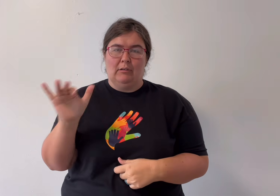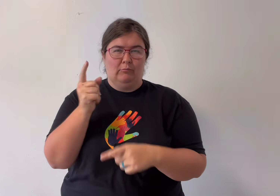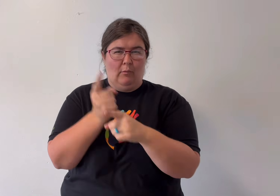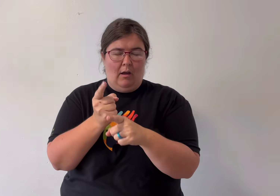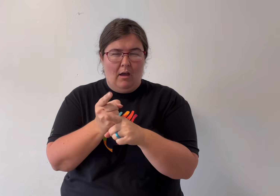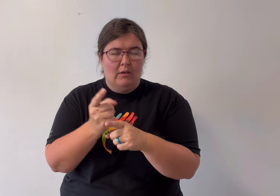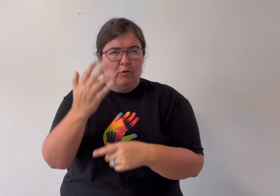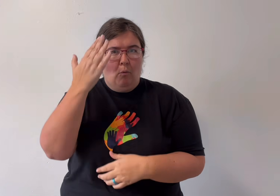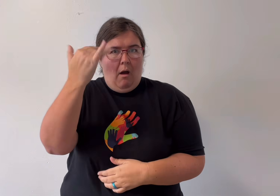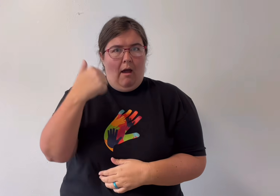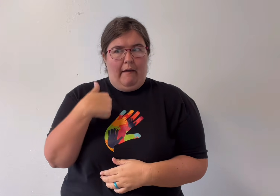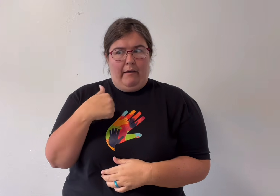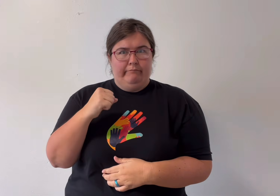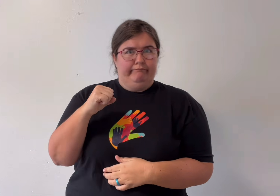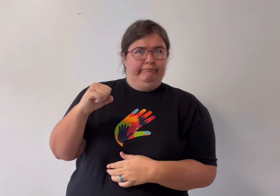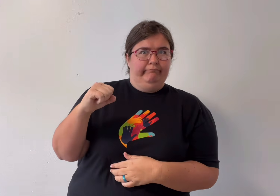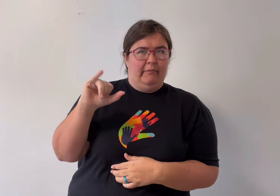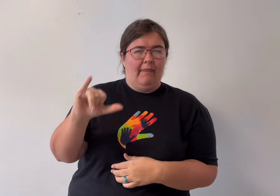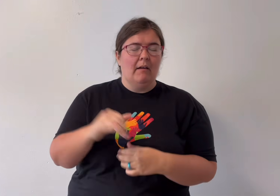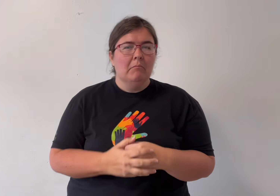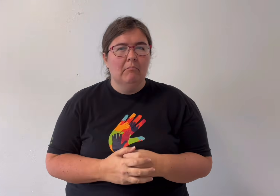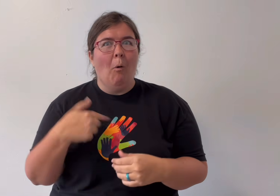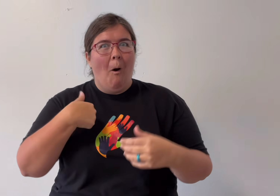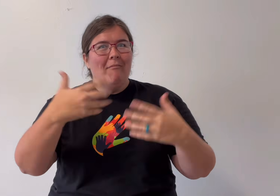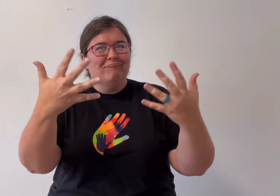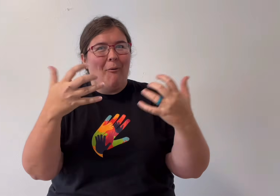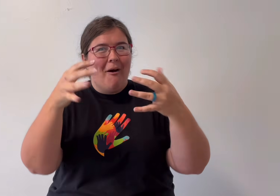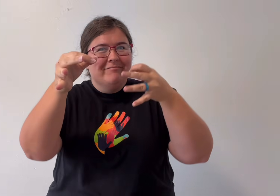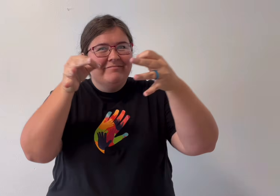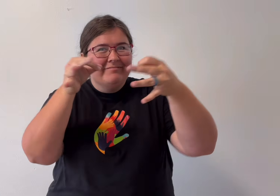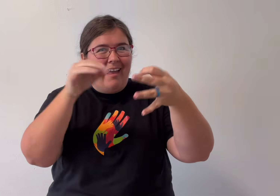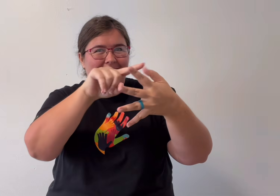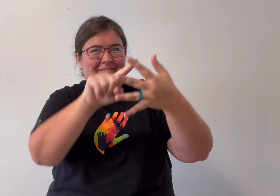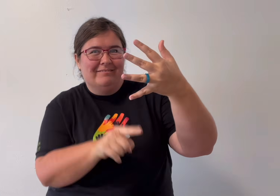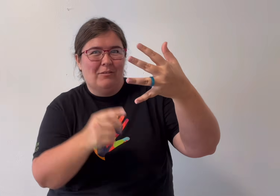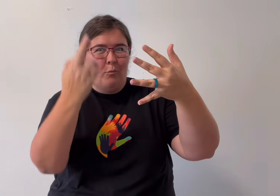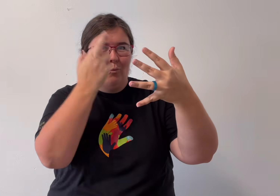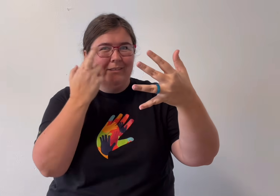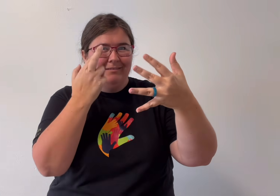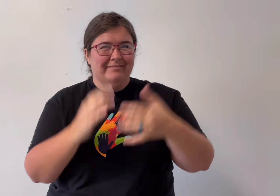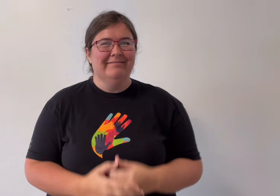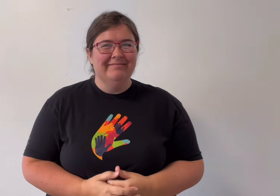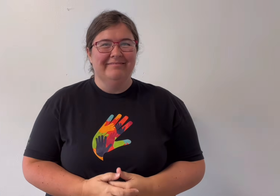right? So why would I kind of avoid that? Well, today I wanted to explain a few of my reasons why.